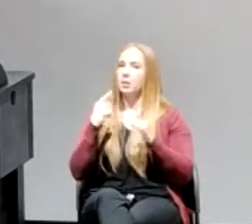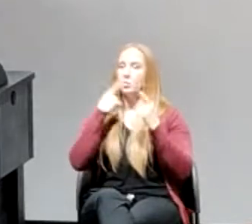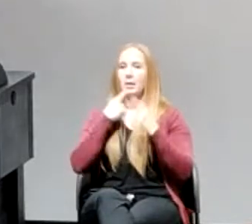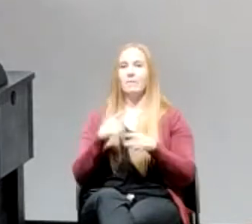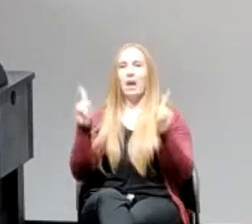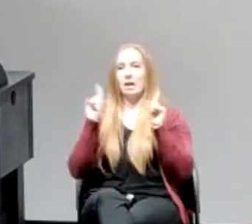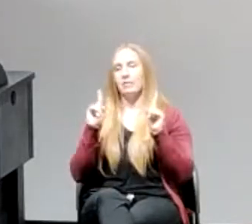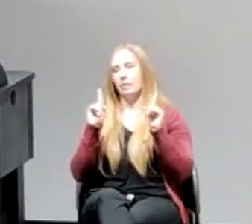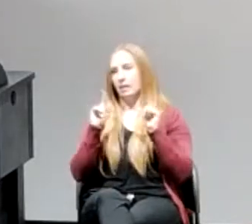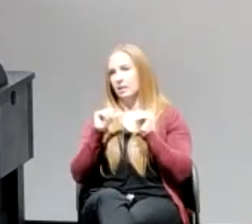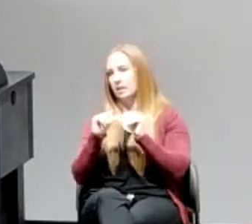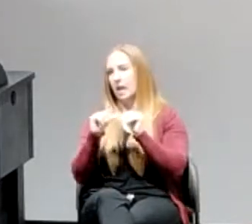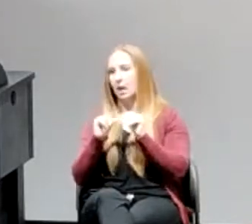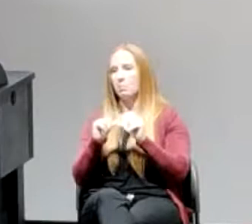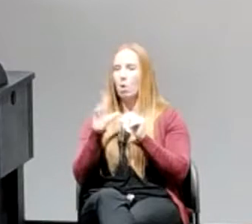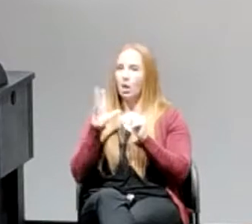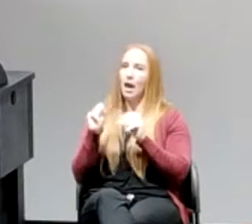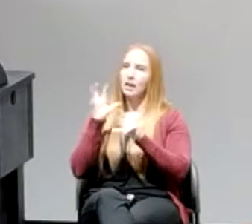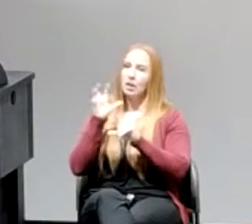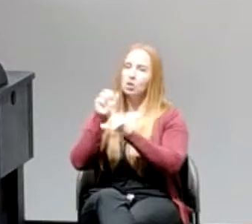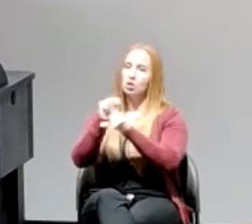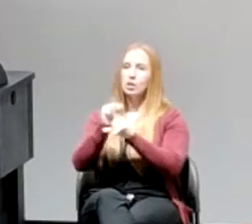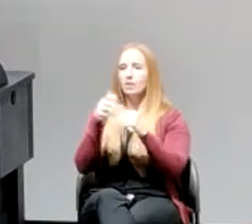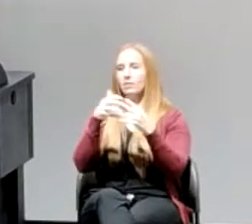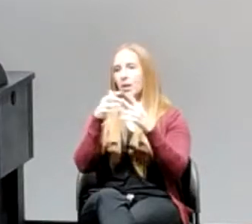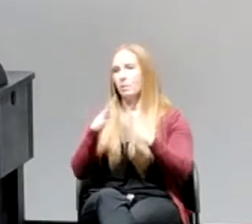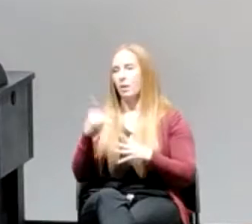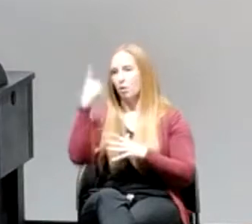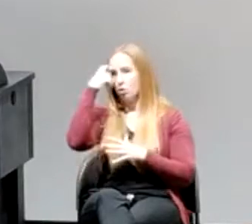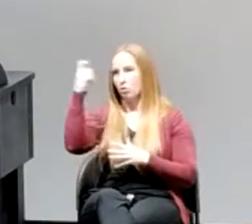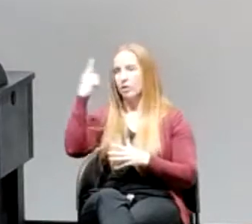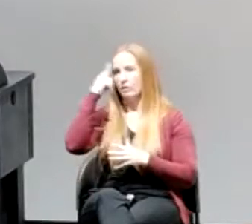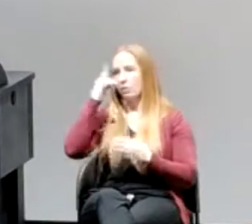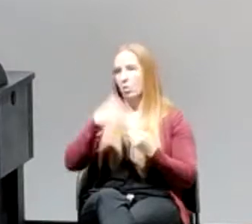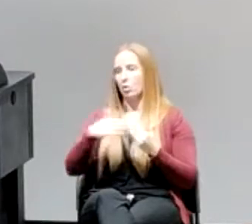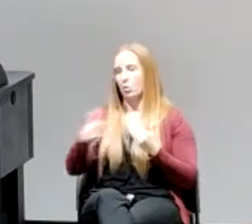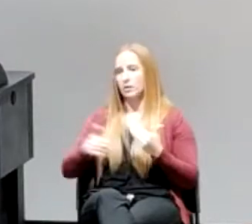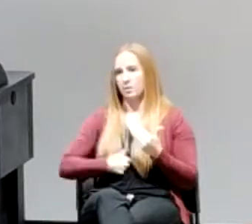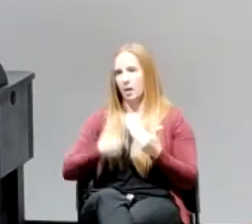to whatever terminus I declare and that terminus launches me into the level of economic ability that